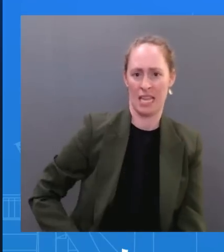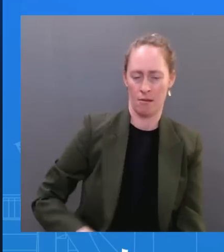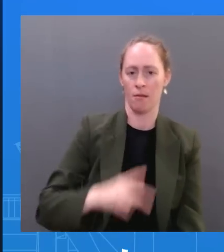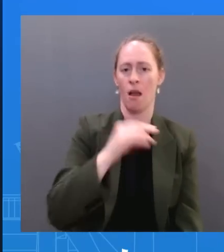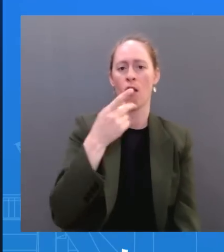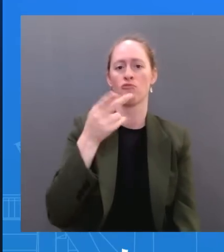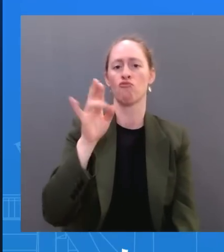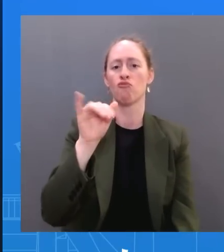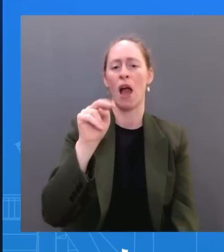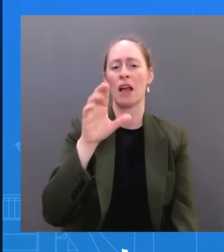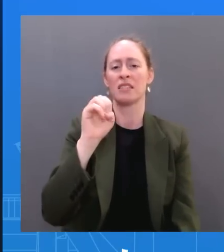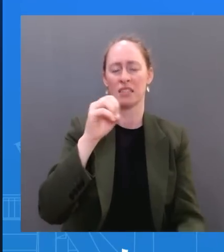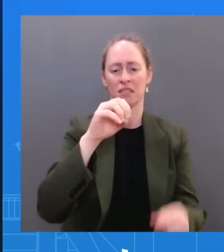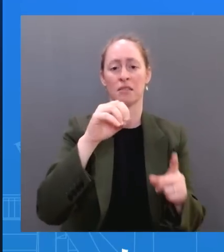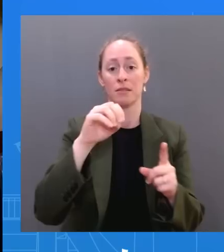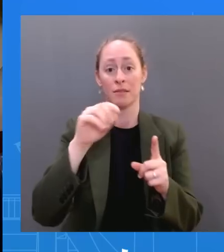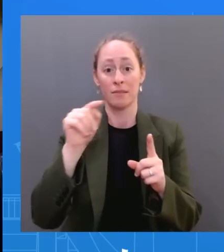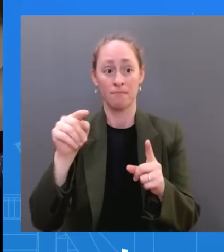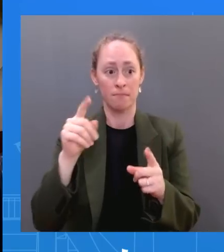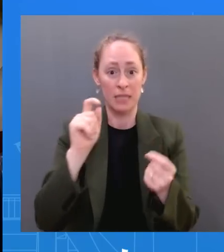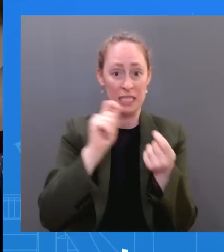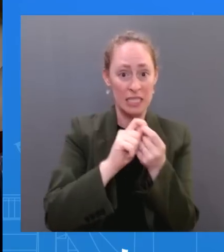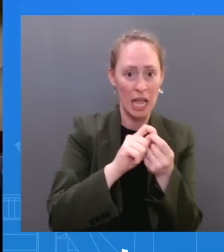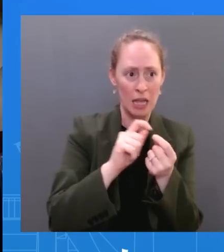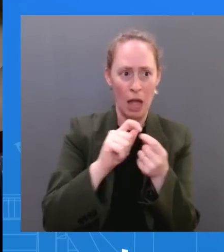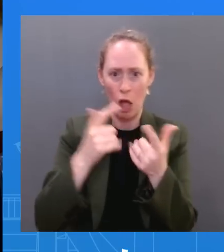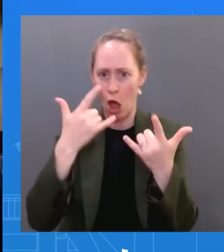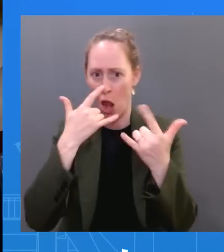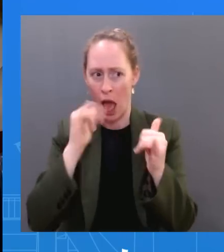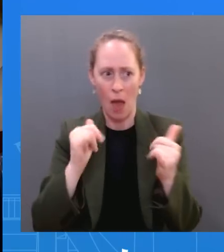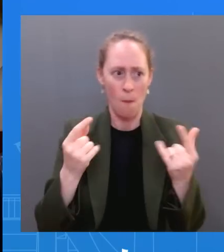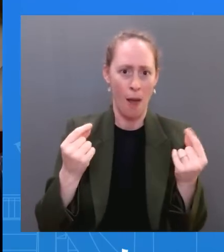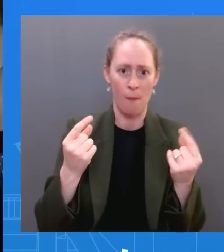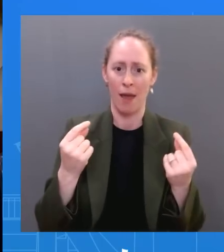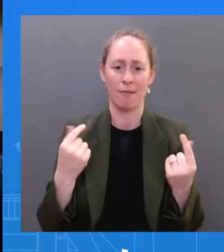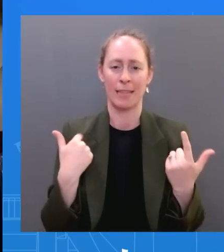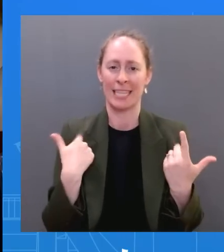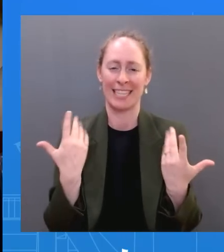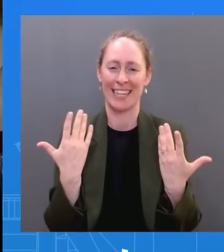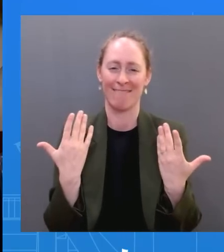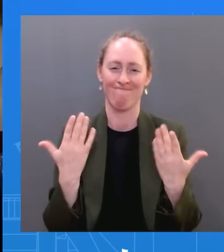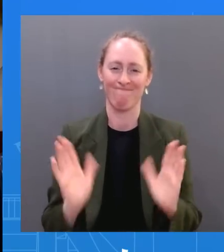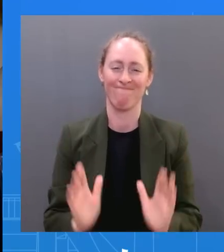who are actually organizing the trip. The Press: And as you've been planning this trip, has the President expressed any regret for the language